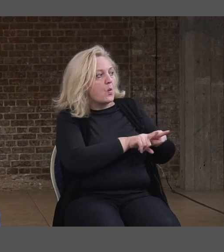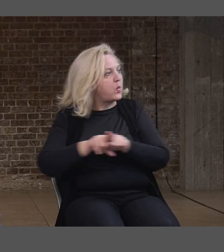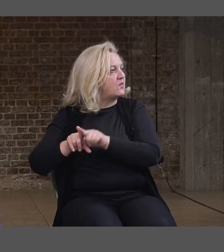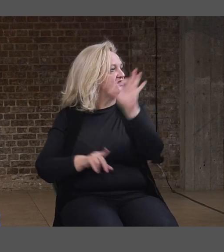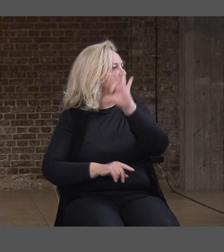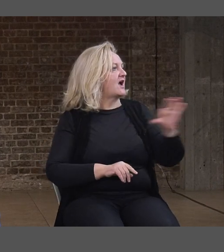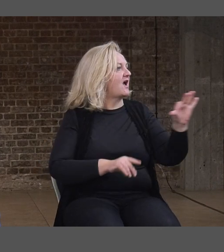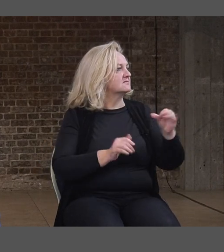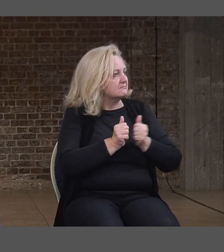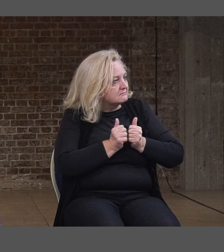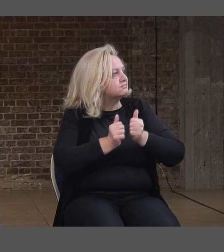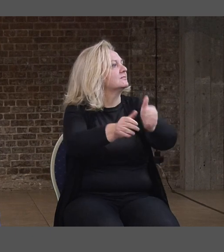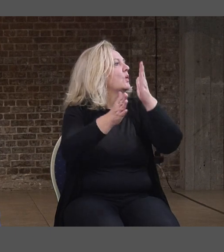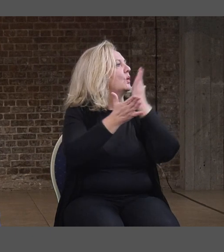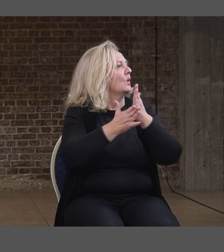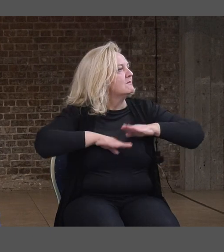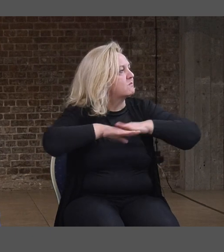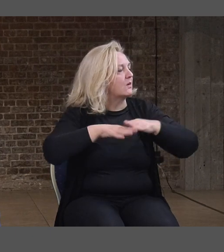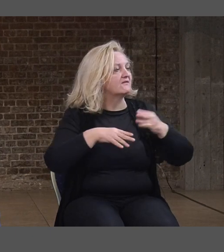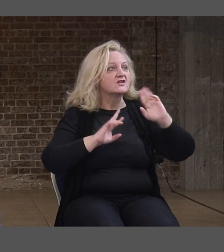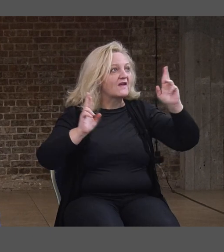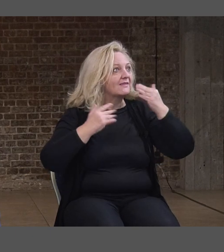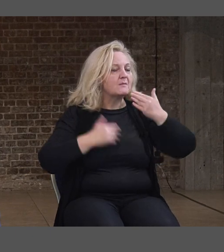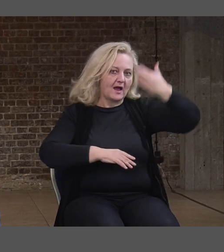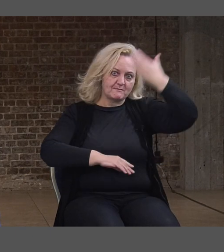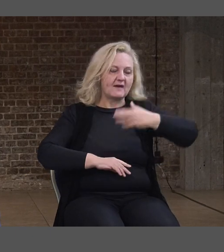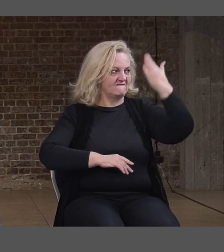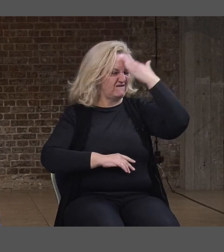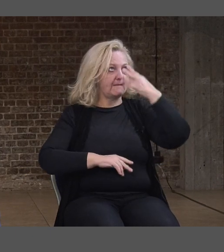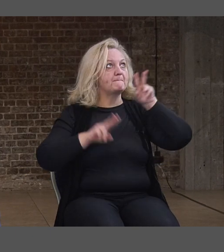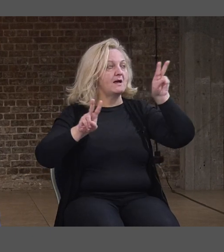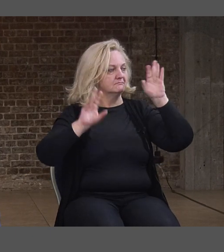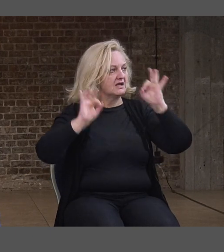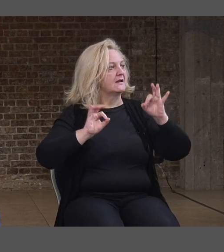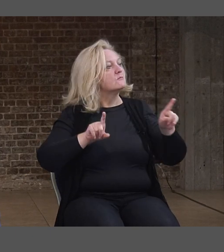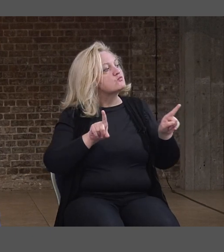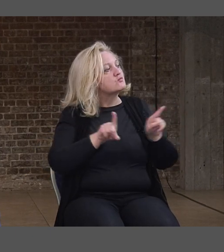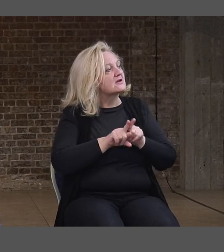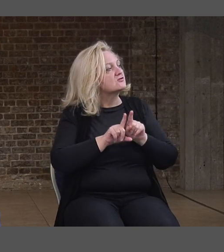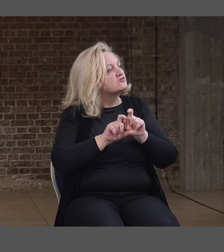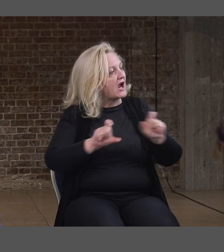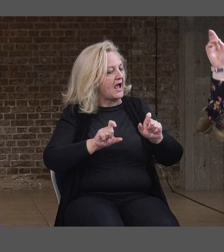that we don't hear these sounds we don't hear at the start. But that way we could look and take a slightly different approach to the start.